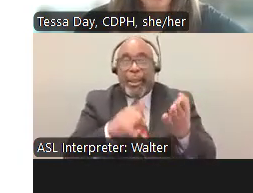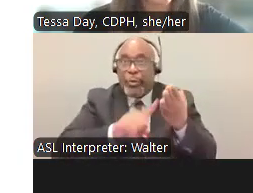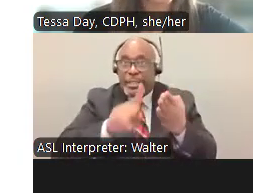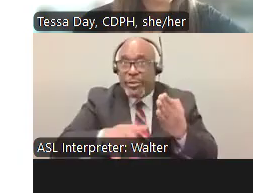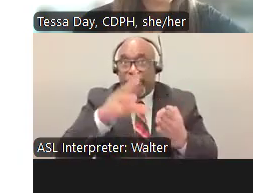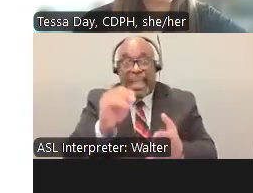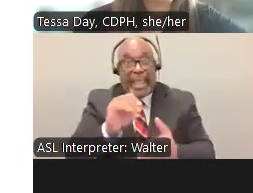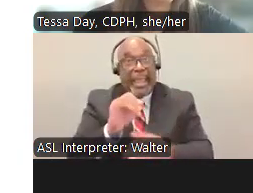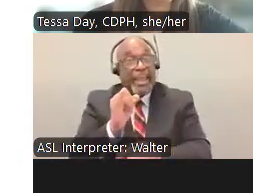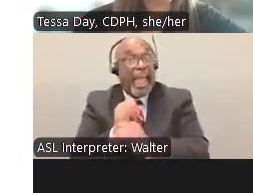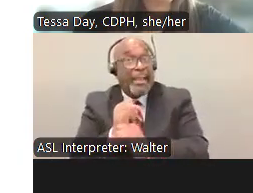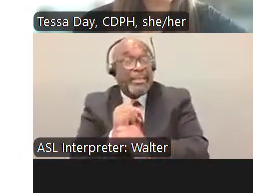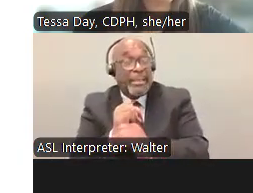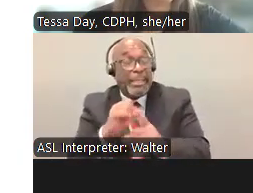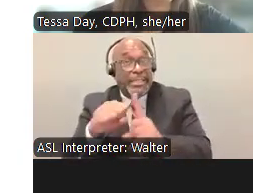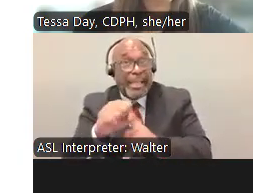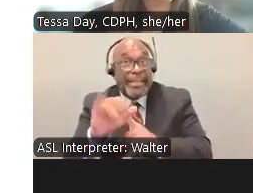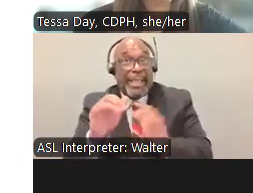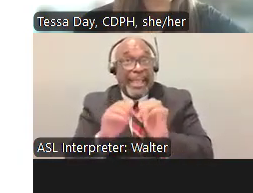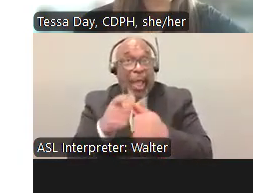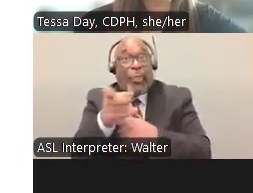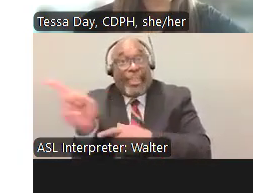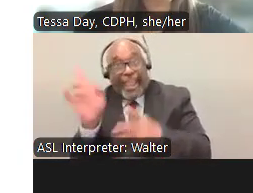13:20:10 settings, such as how they 13:20:12 define disability or collect